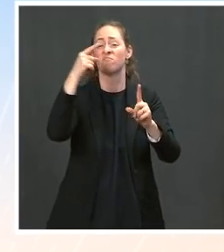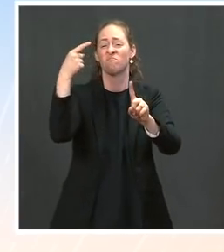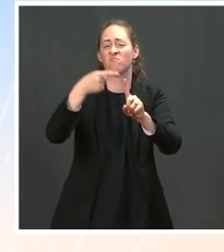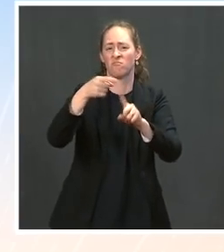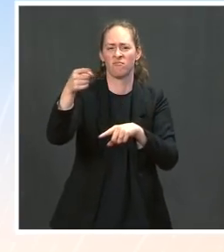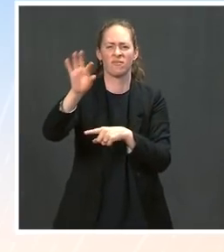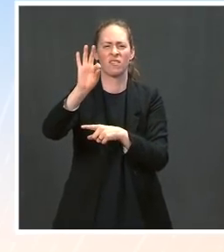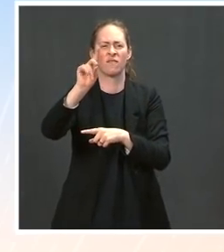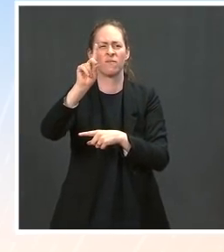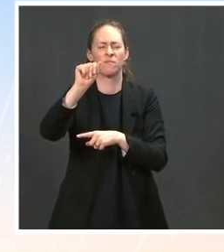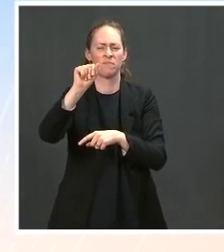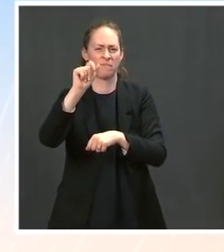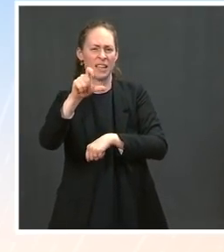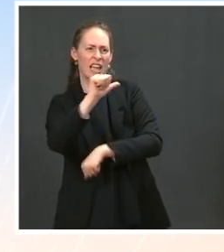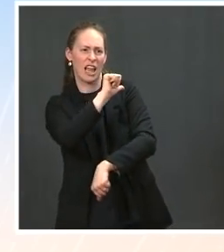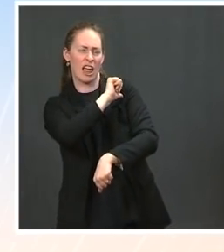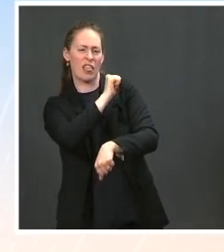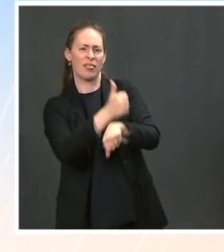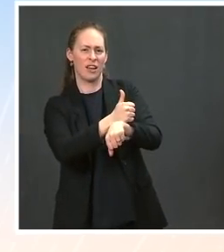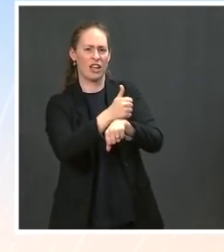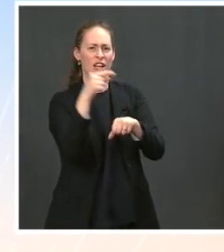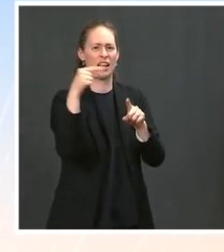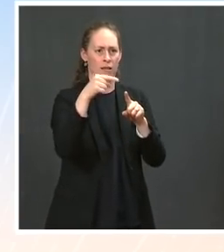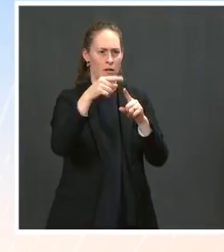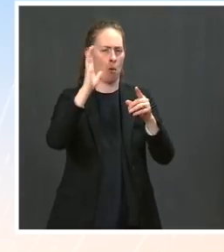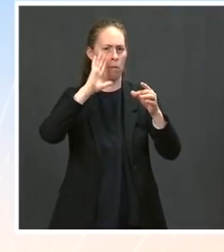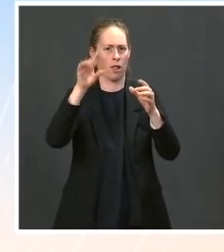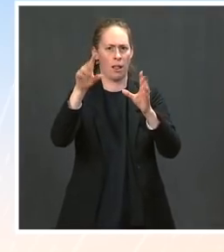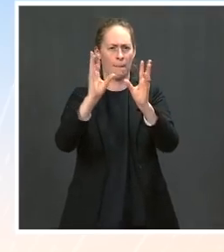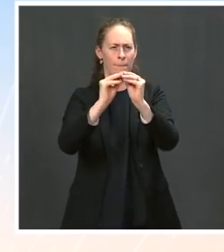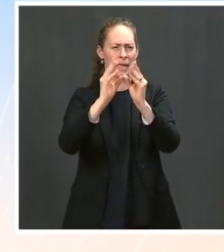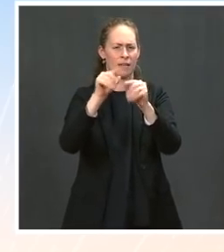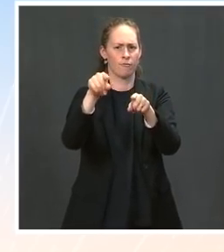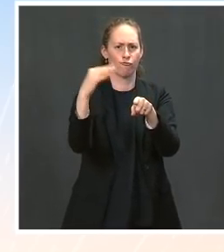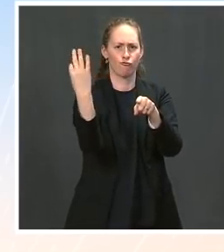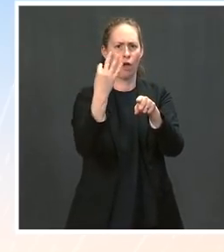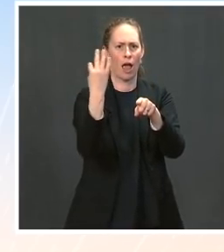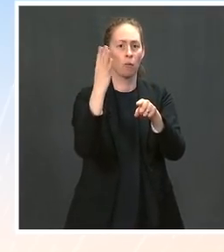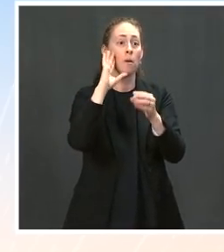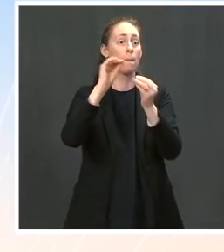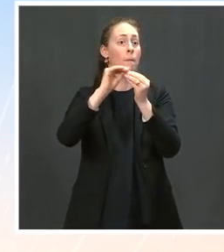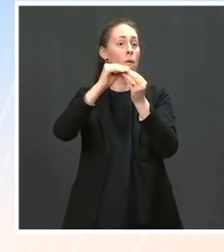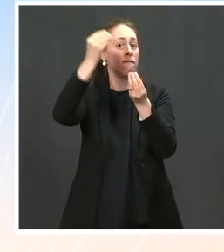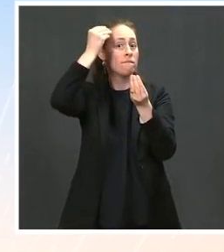to determine what's next as it relates to J&J. And, hopefully, we'll learn more then. We'll see.